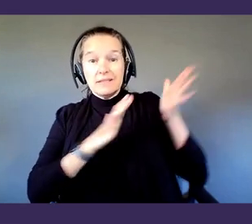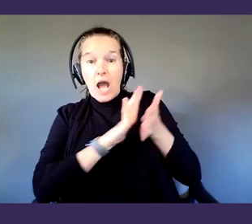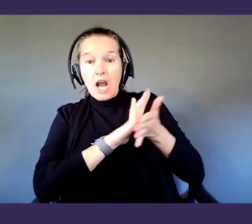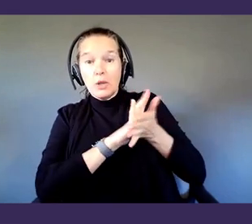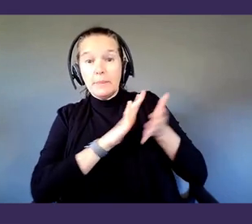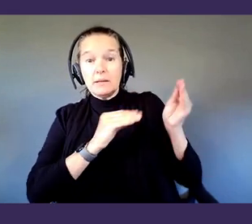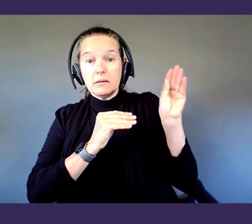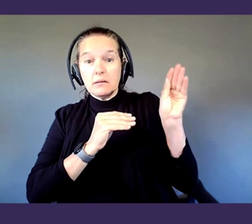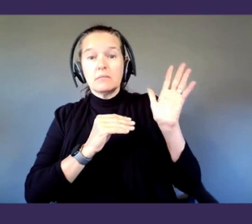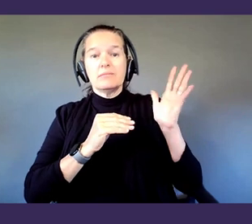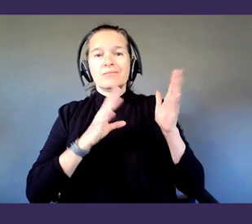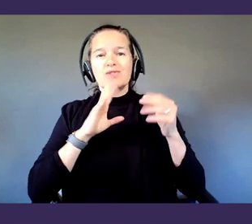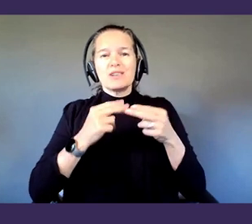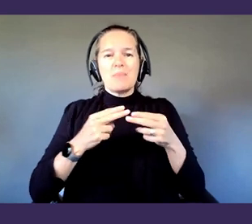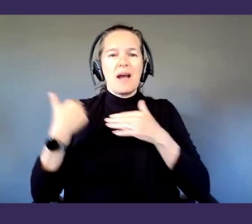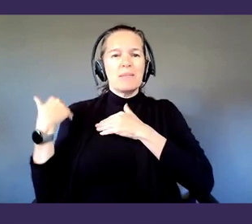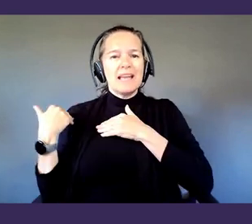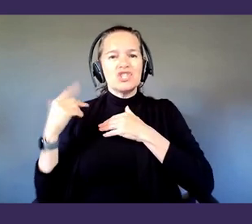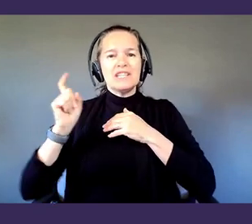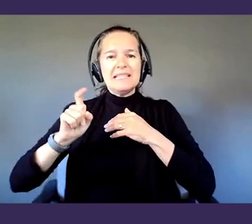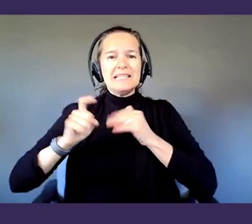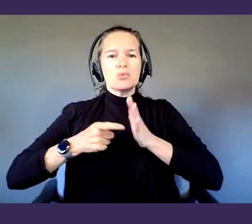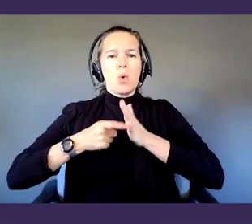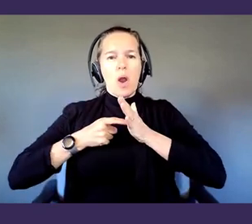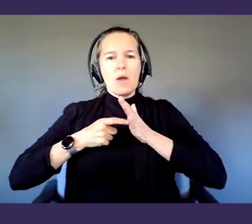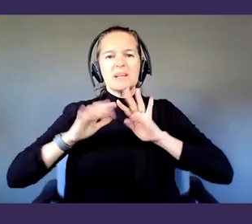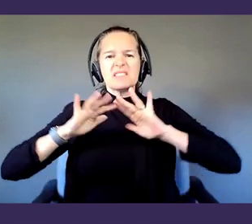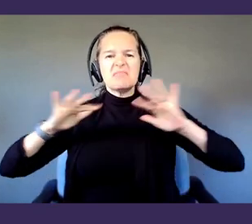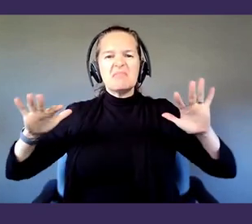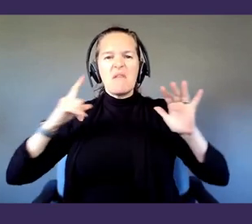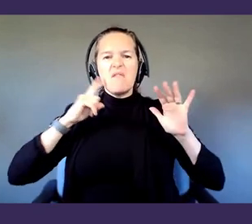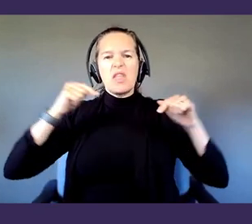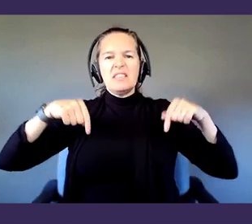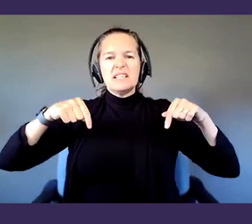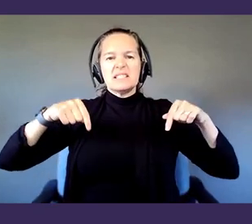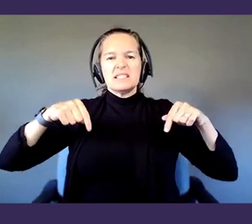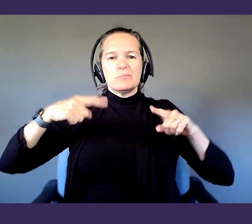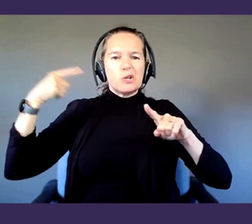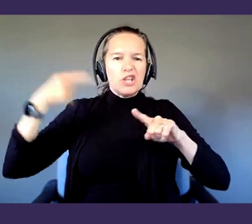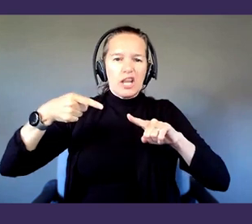and needs and requirements. And for this particular issue,